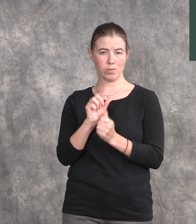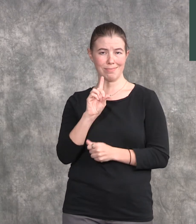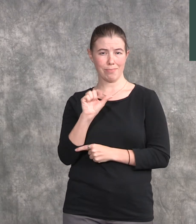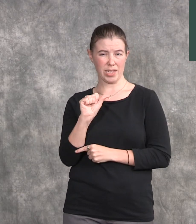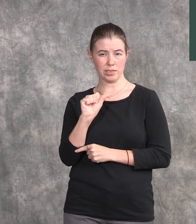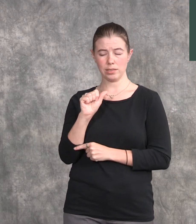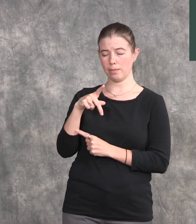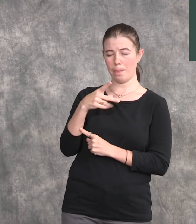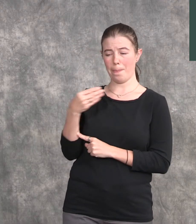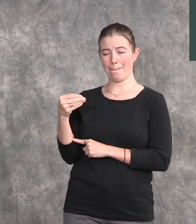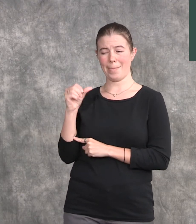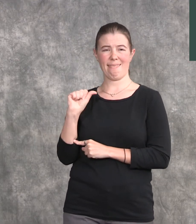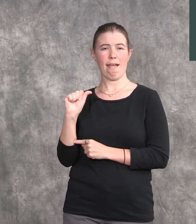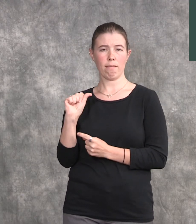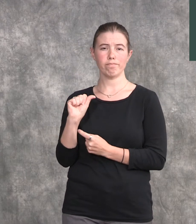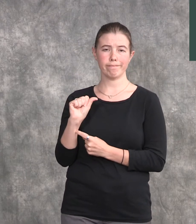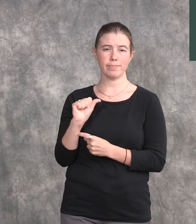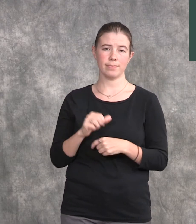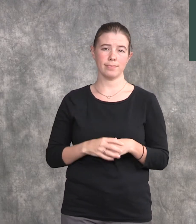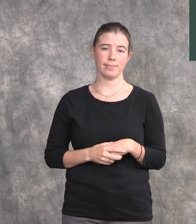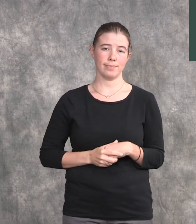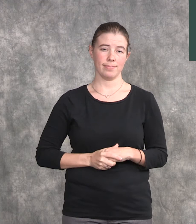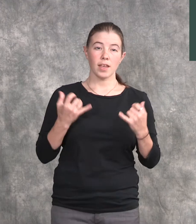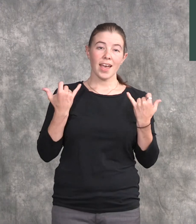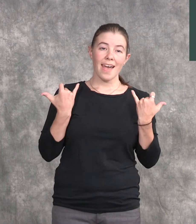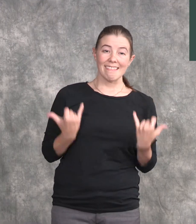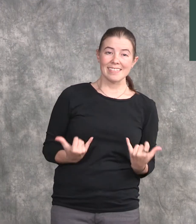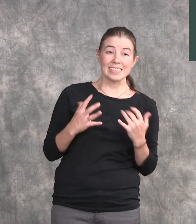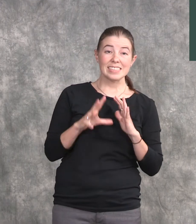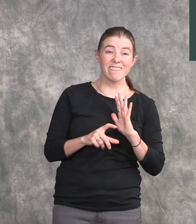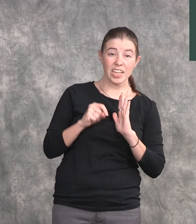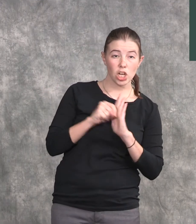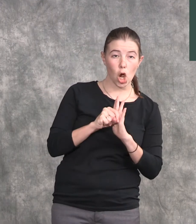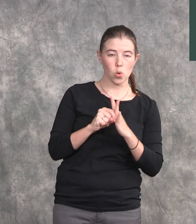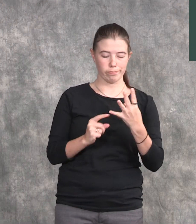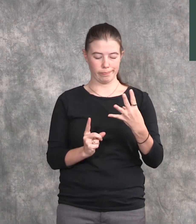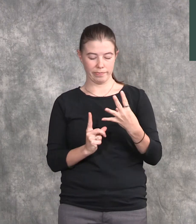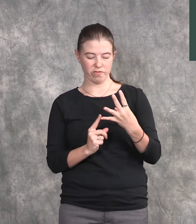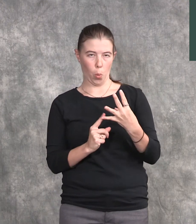with Disabilities, P&A. This video